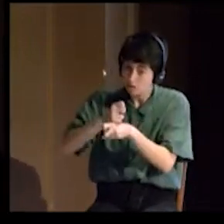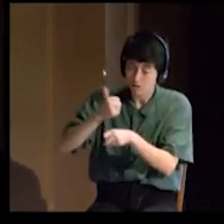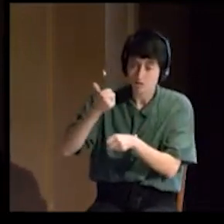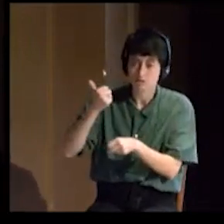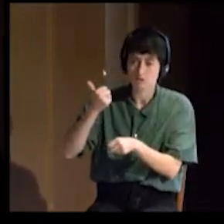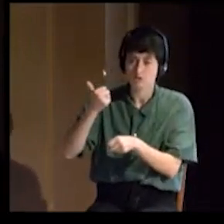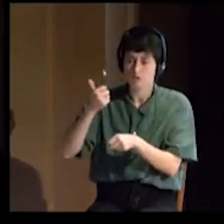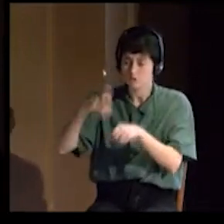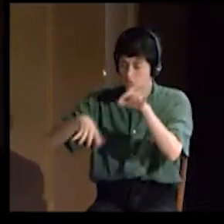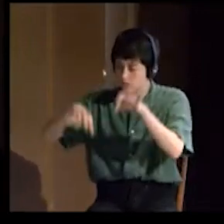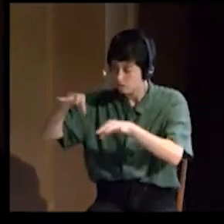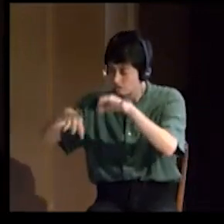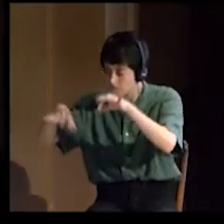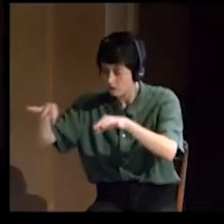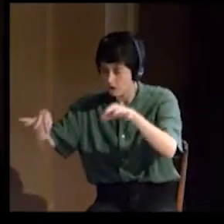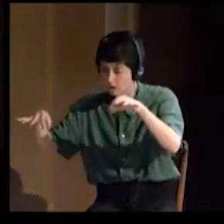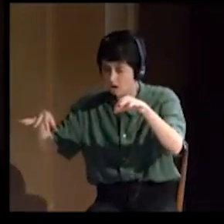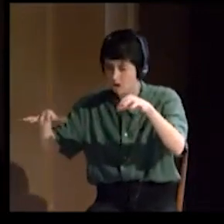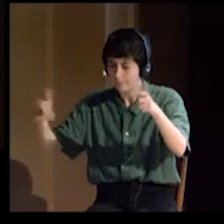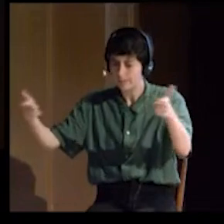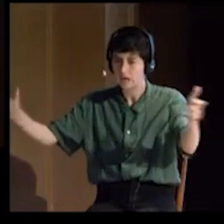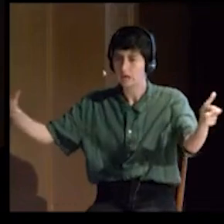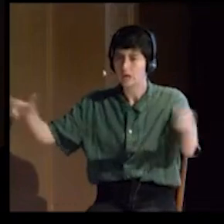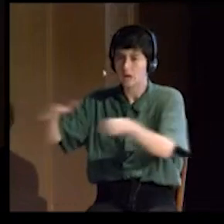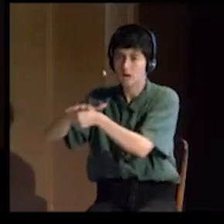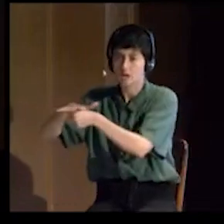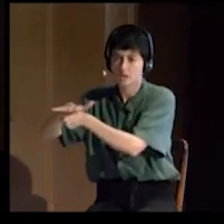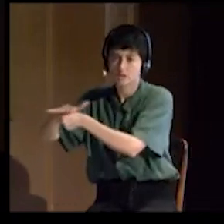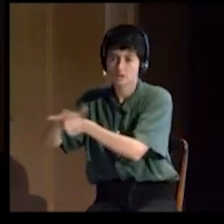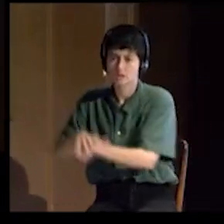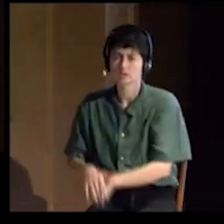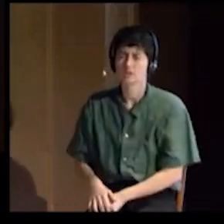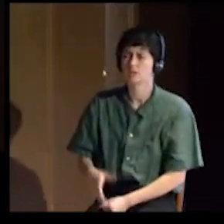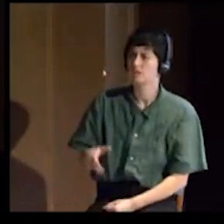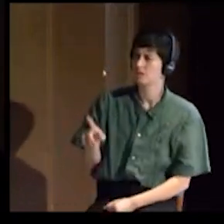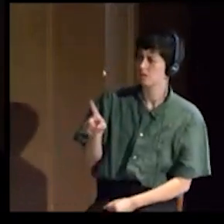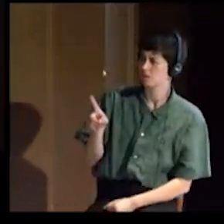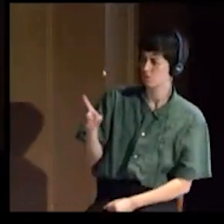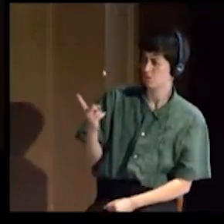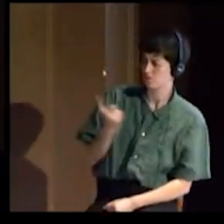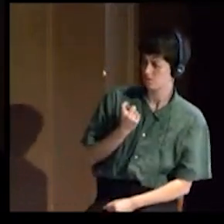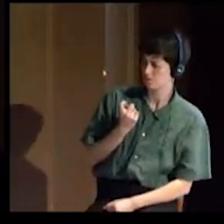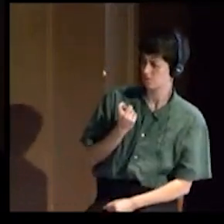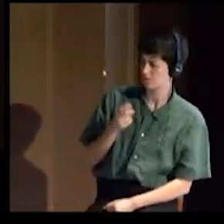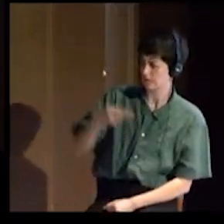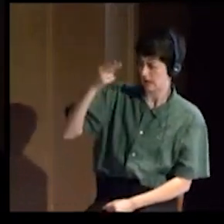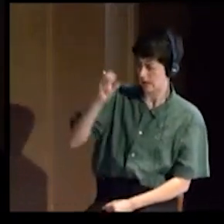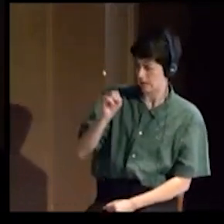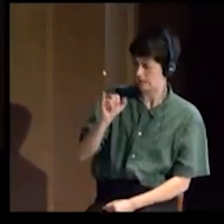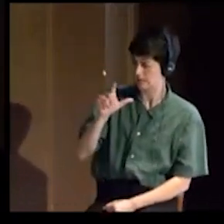So are you asking like basically if this high silica layer eroded off the top of the crust Essentially, yeah. Yeah.